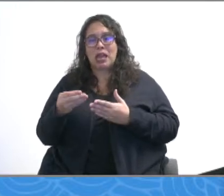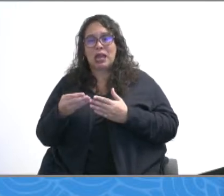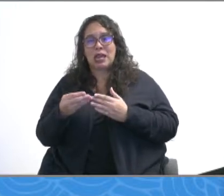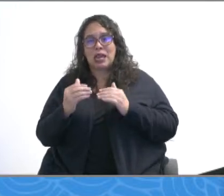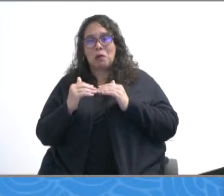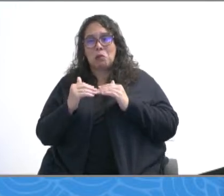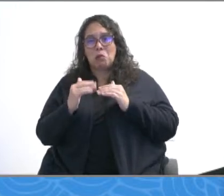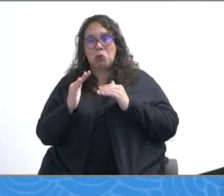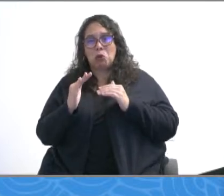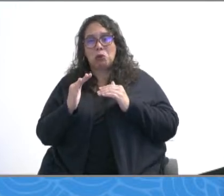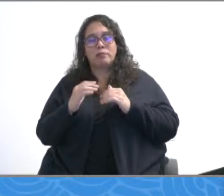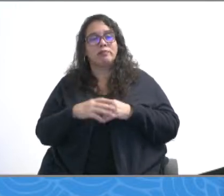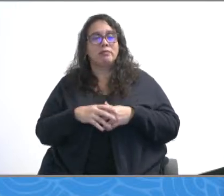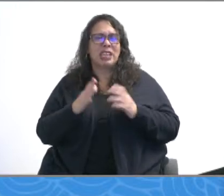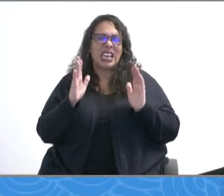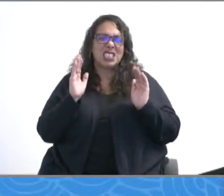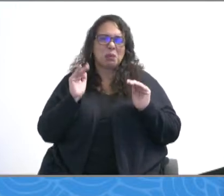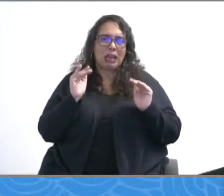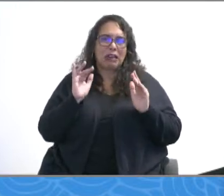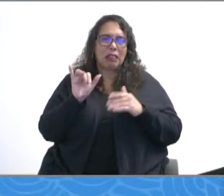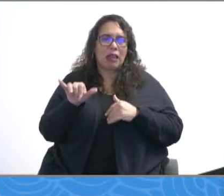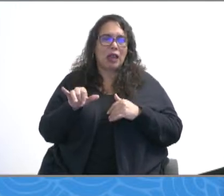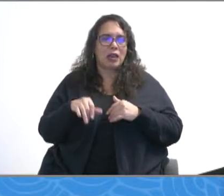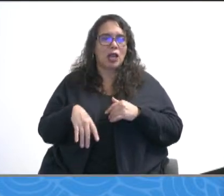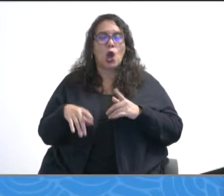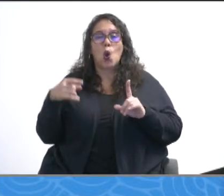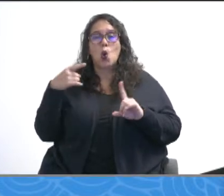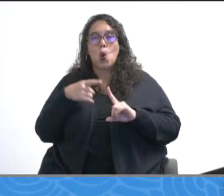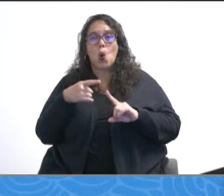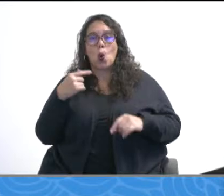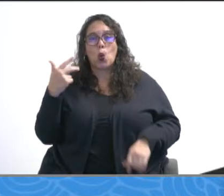Now, our goal three is the largest of goals, and this is our academic progress.